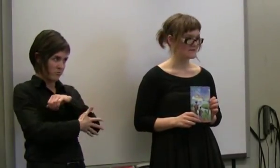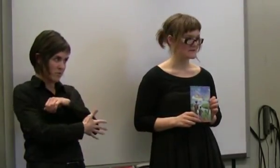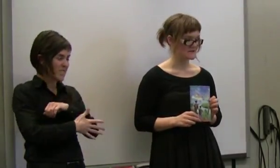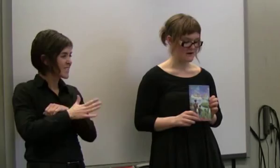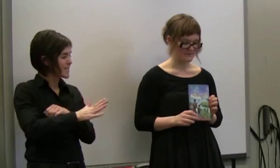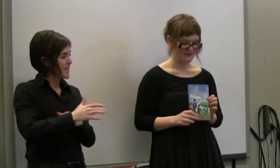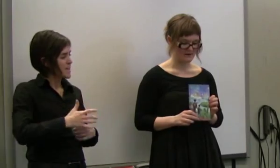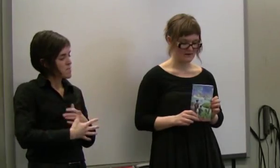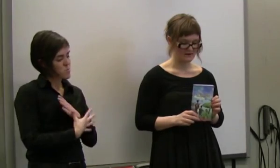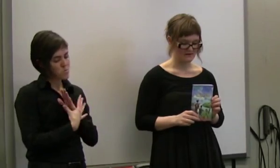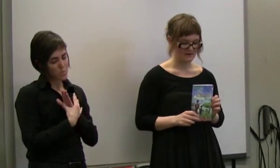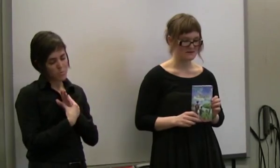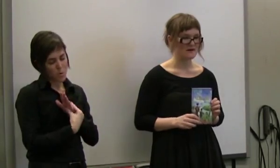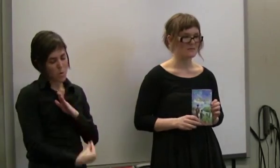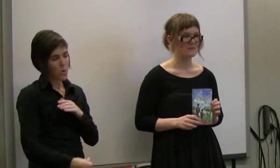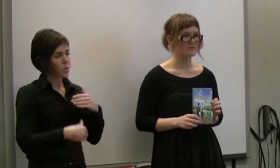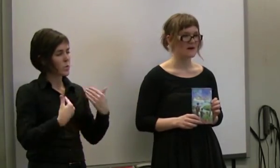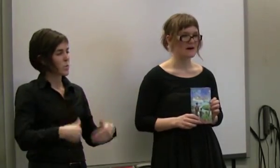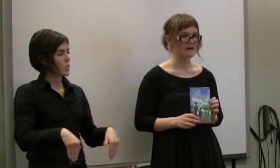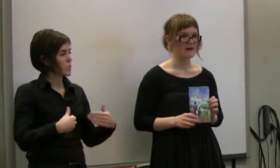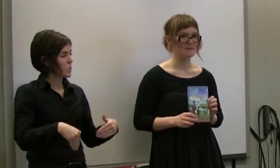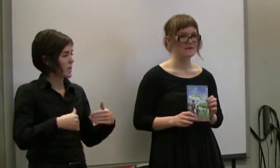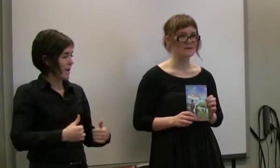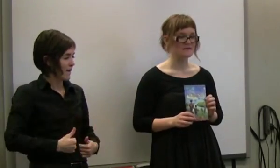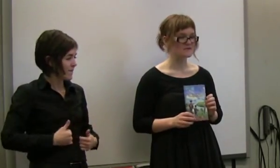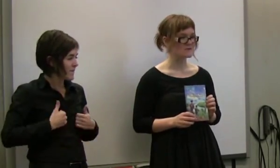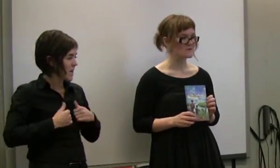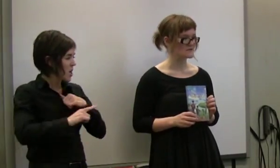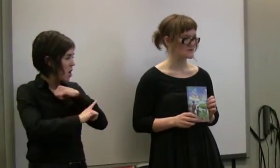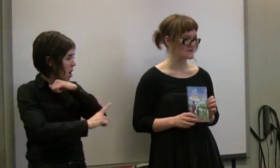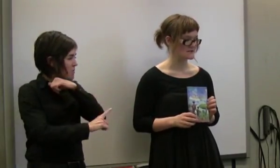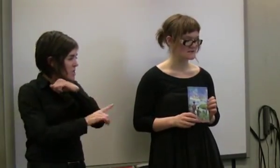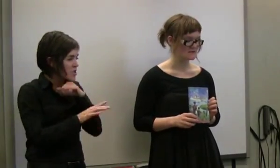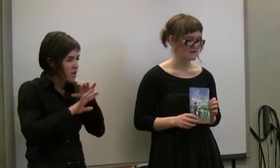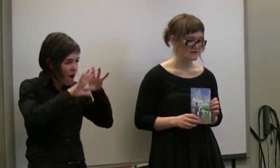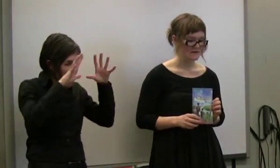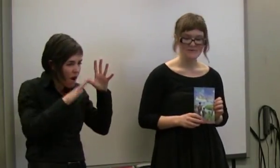who live in the dump in Guatemala City.